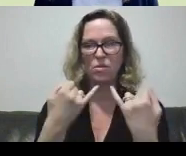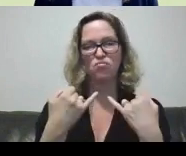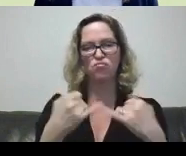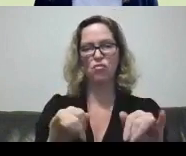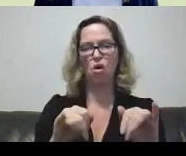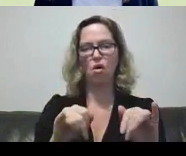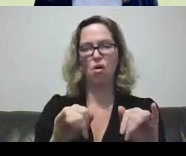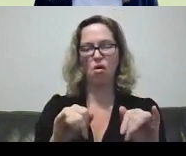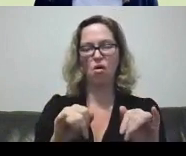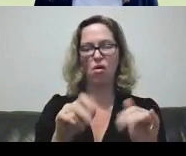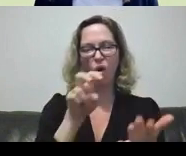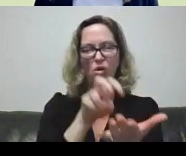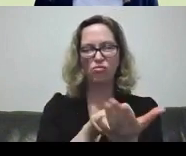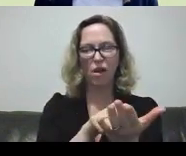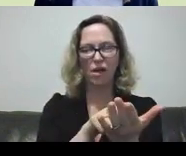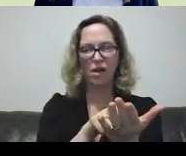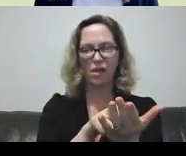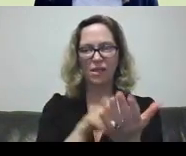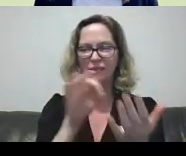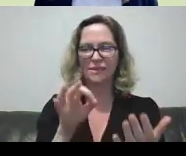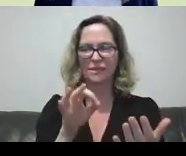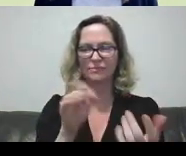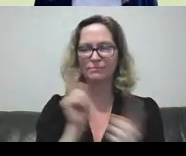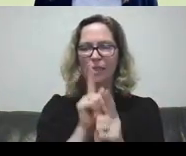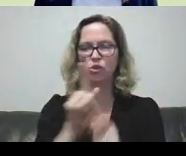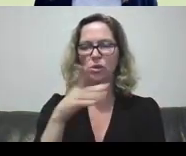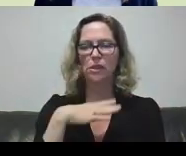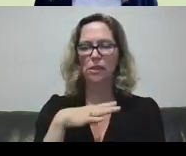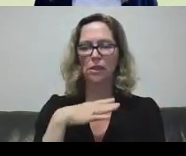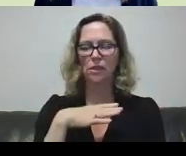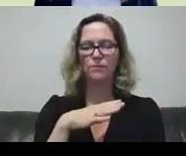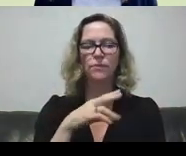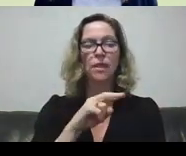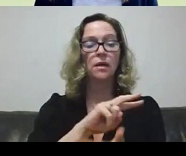you'll find our NDIS service agreement guide on the Family Advocacy website and